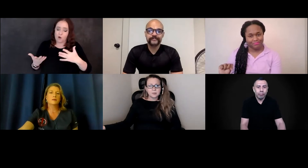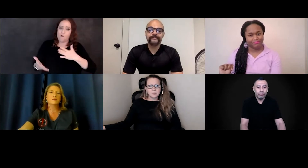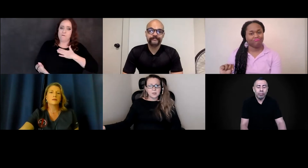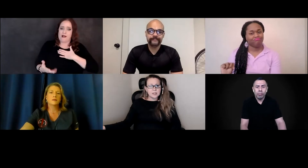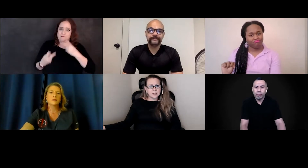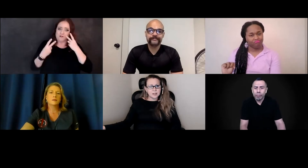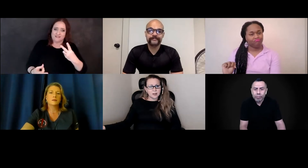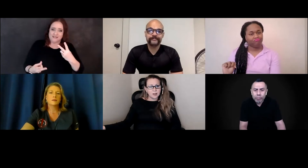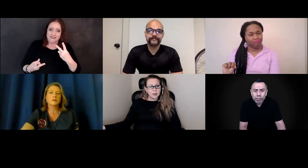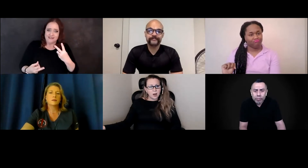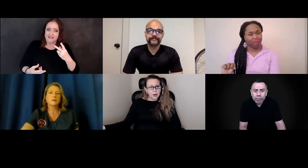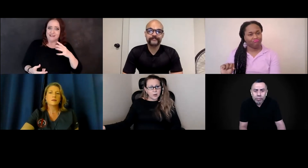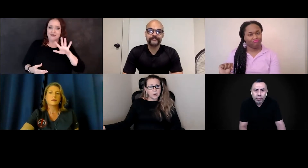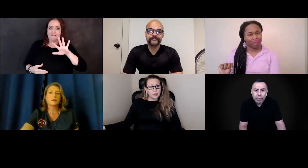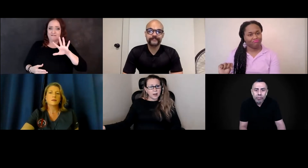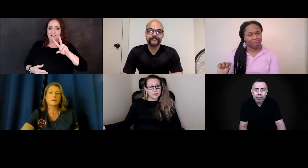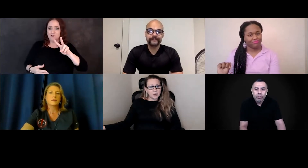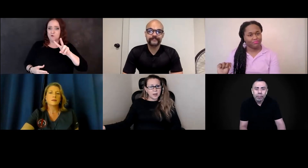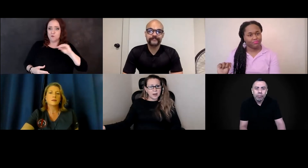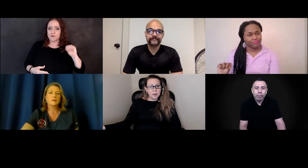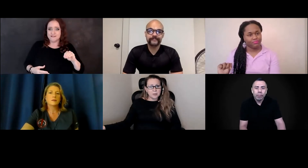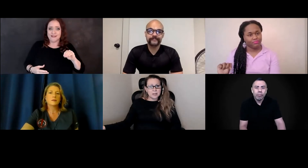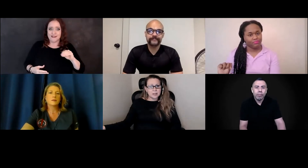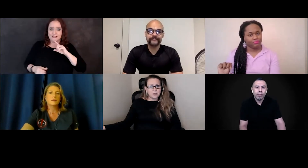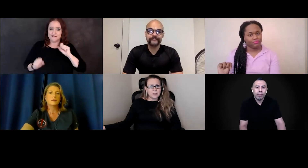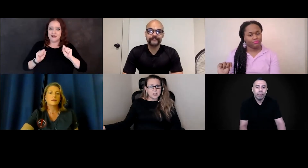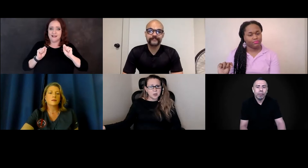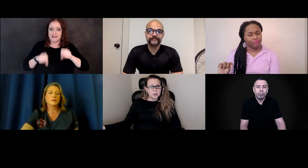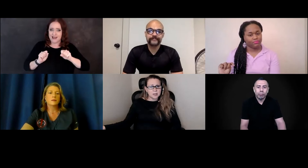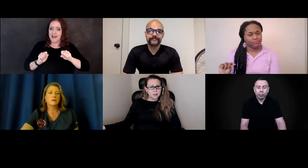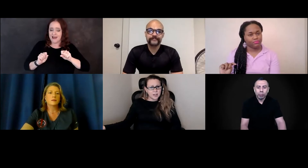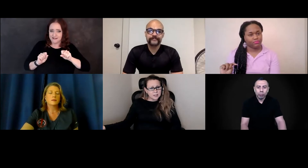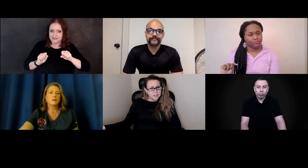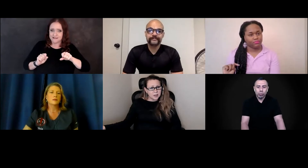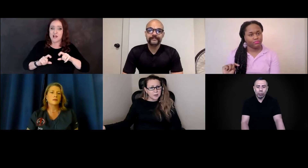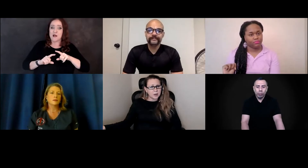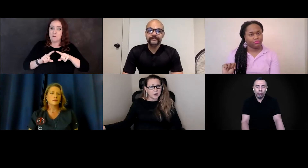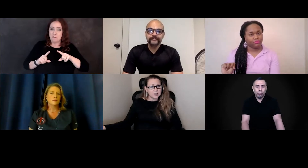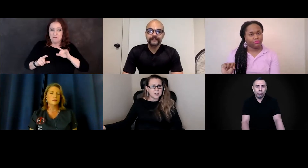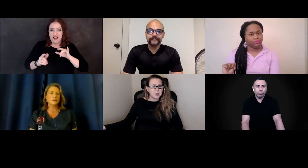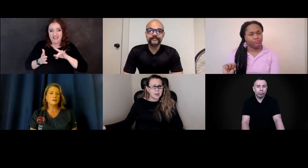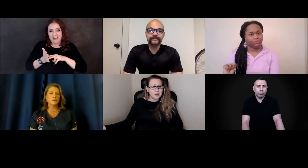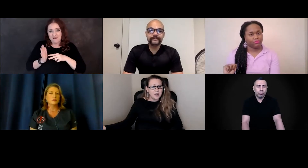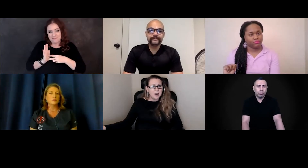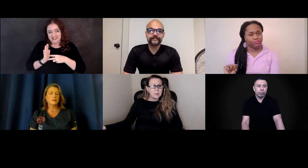Fantastic. I'll tell you what, I'm happy to see 52% of yeses coming across the screen.